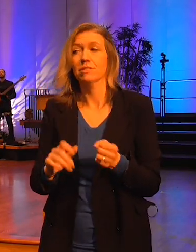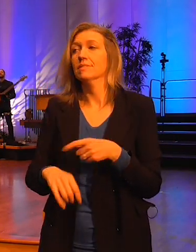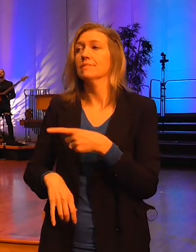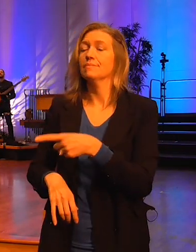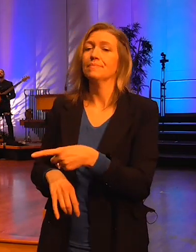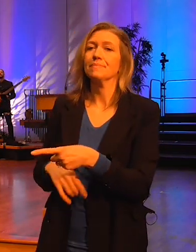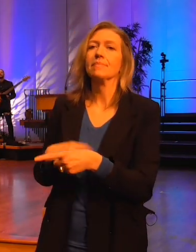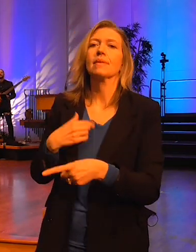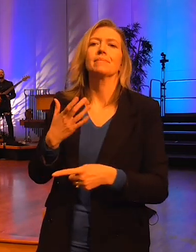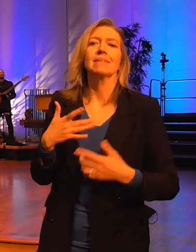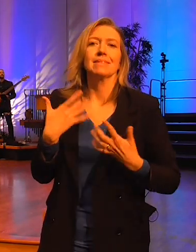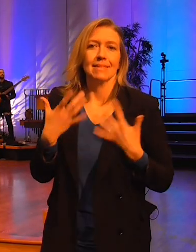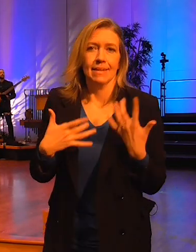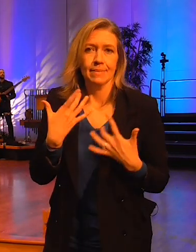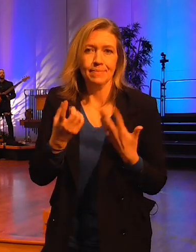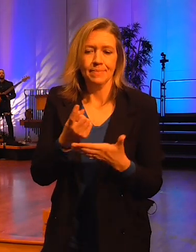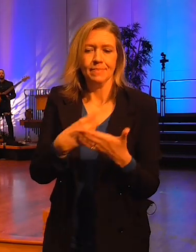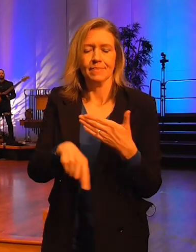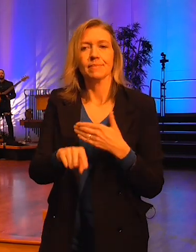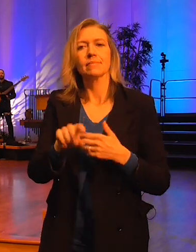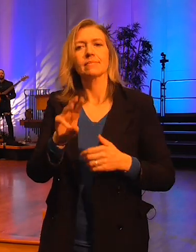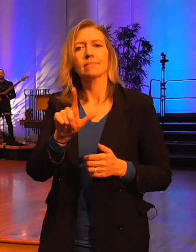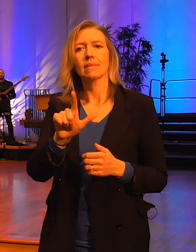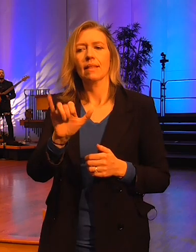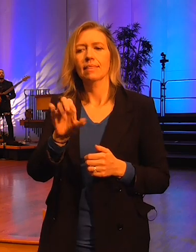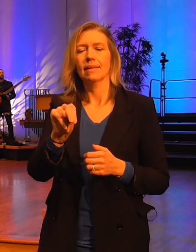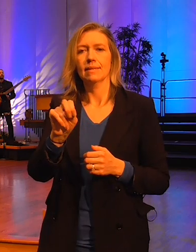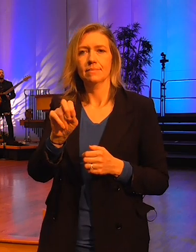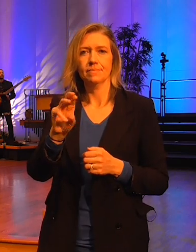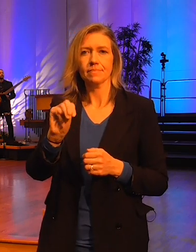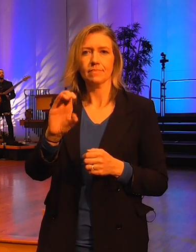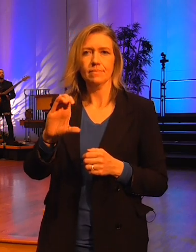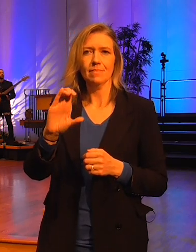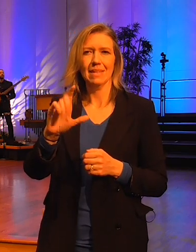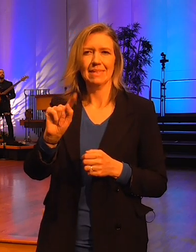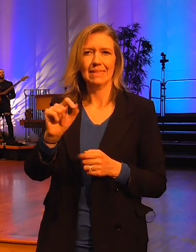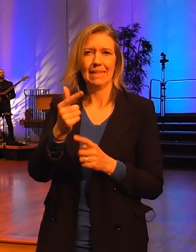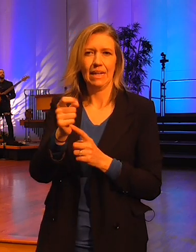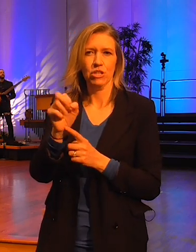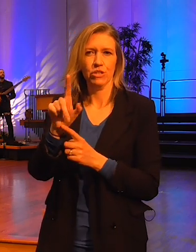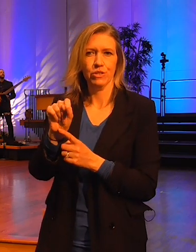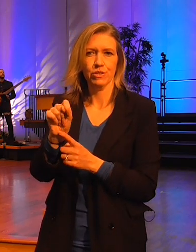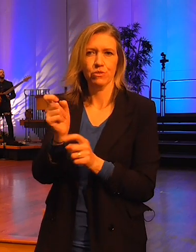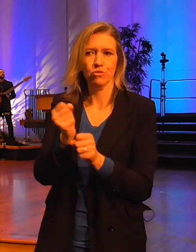next week Lynn mctaggert the creator of power of eight and the healing intention circles that we